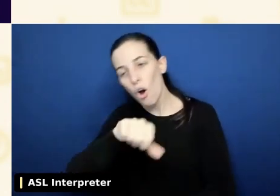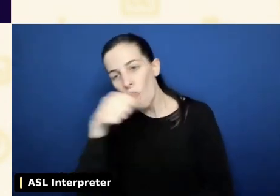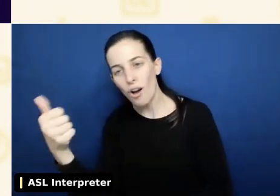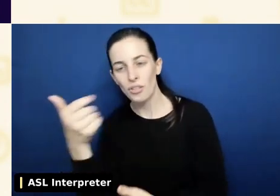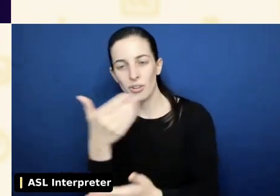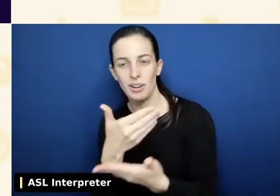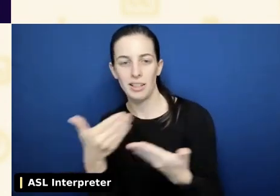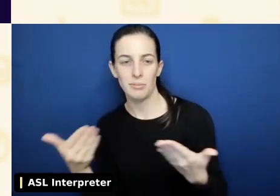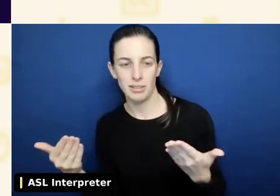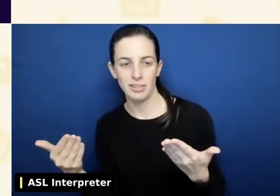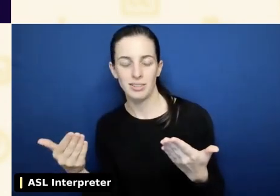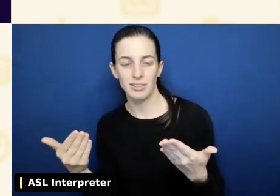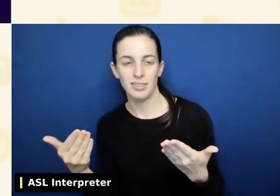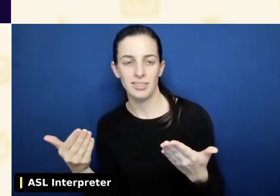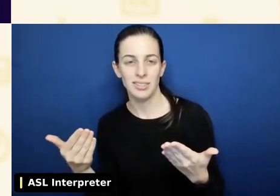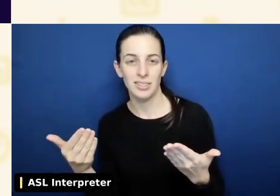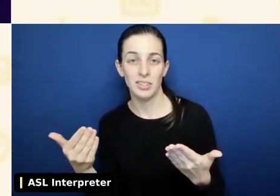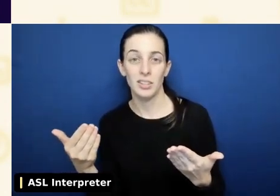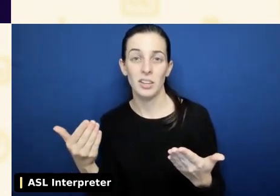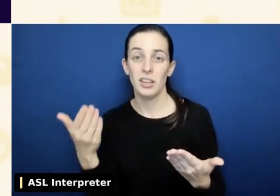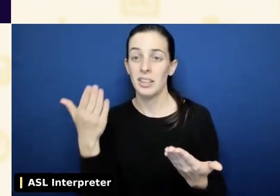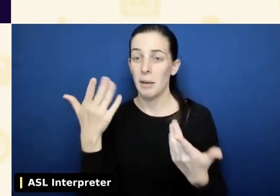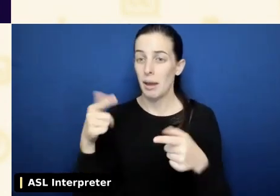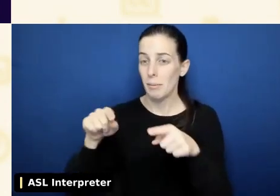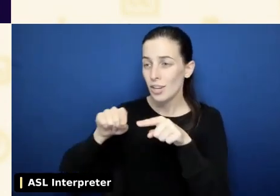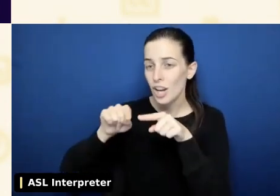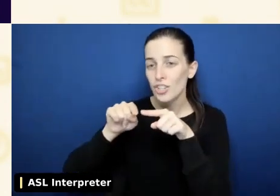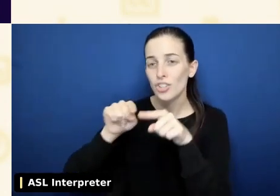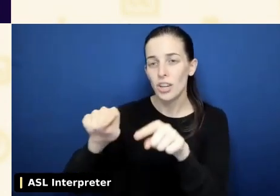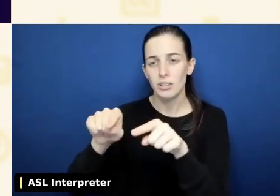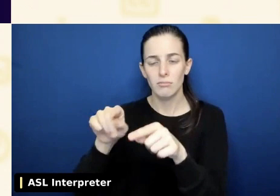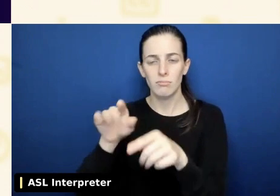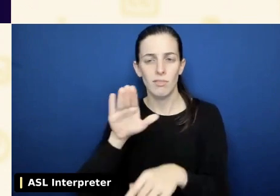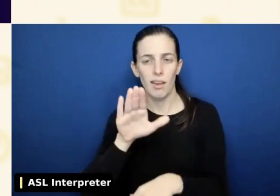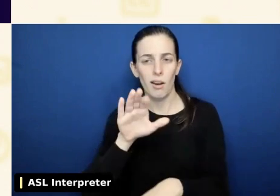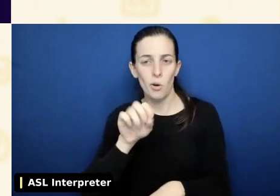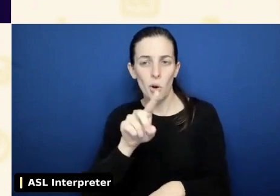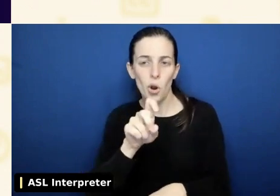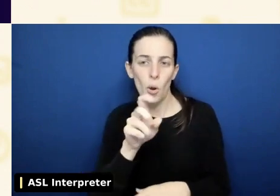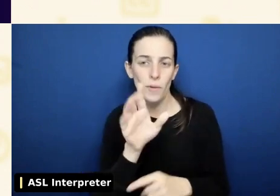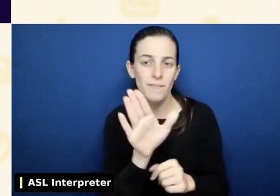are adjacent to code that's been flagged or wrapped around it.